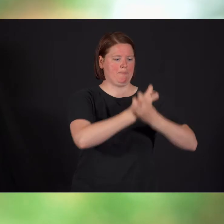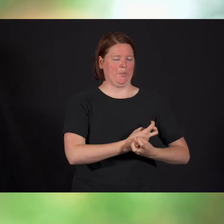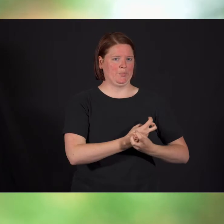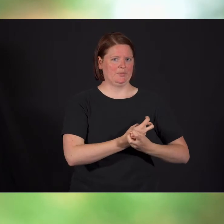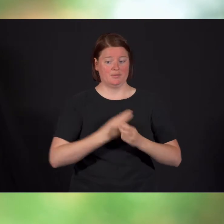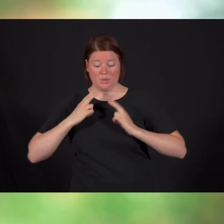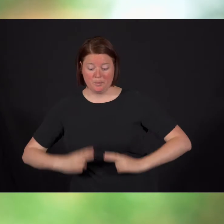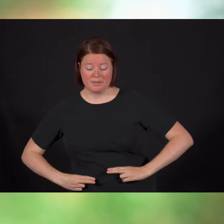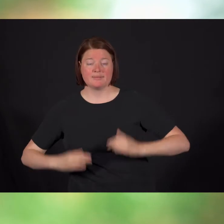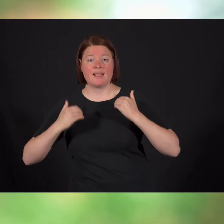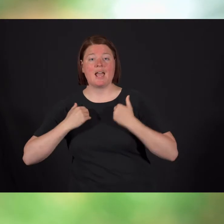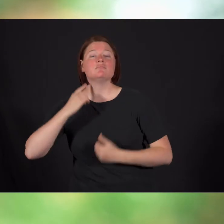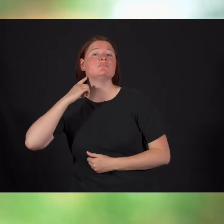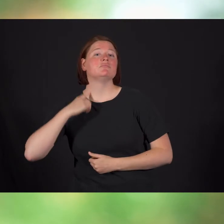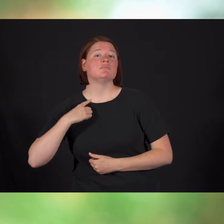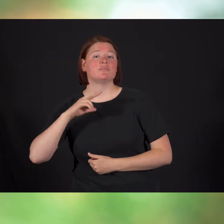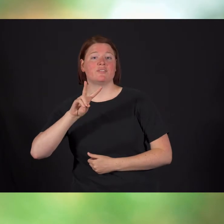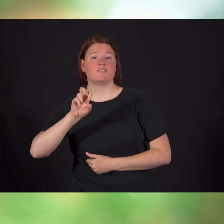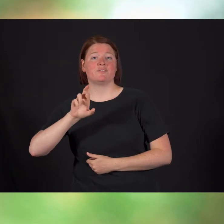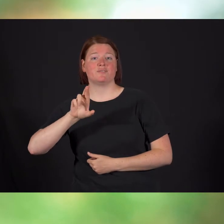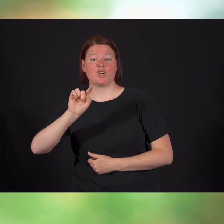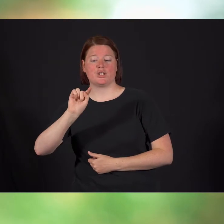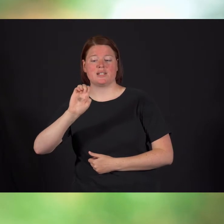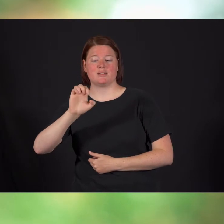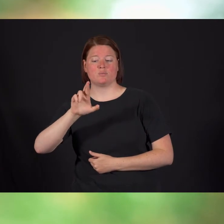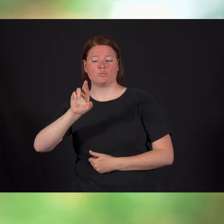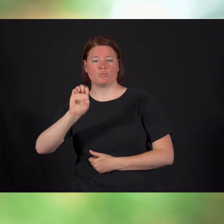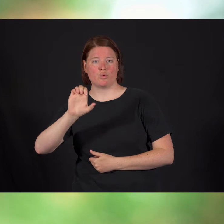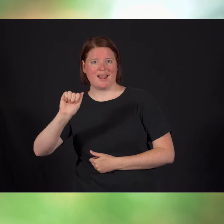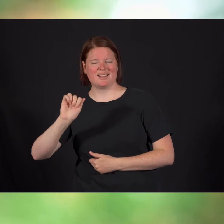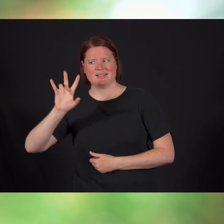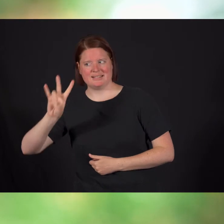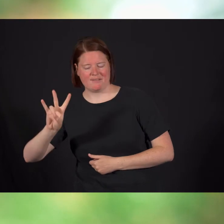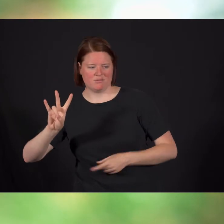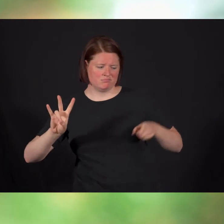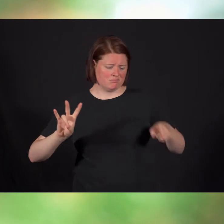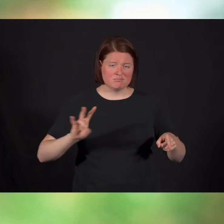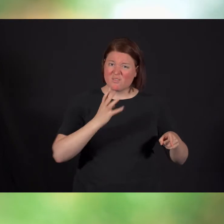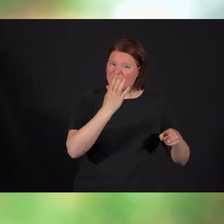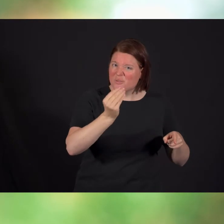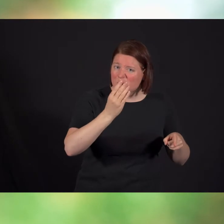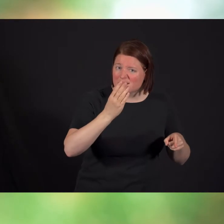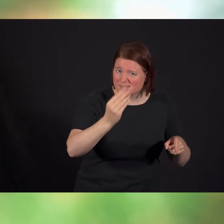owls have 14. They have twice as many bones just in the neck portion of their spine than we do.